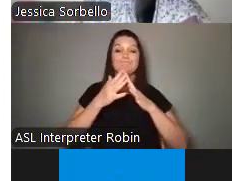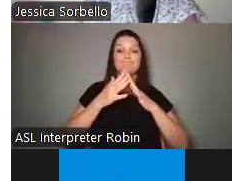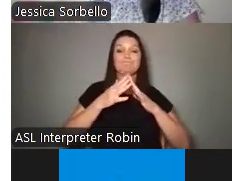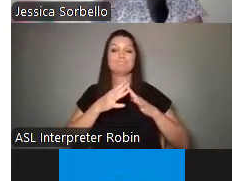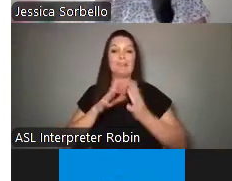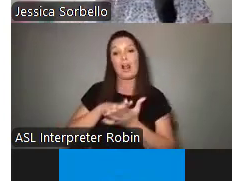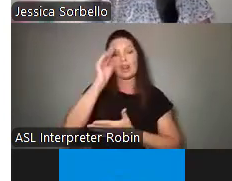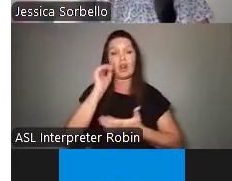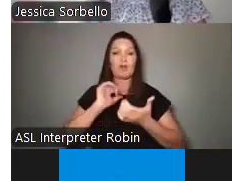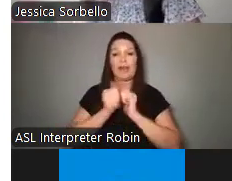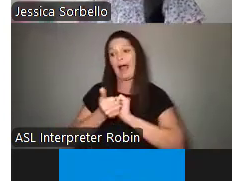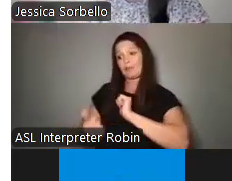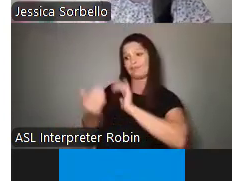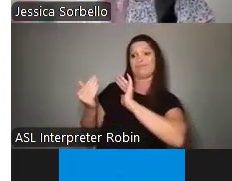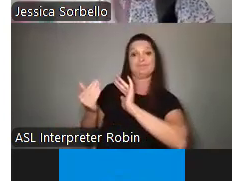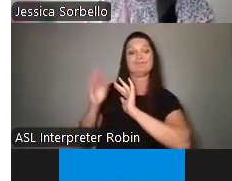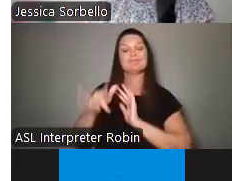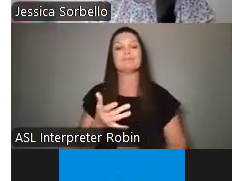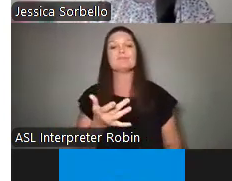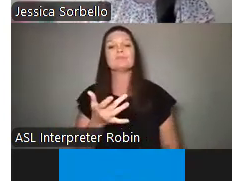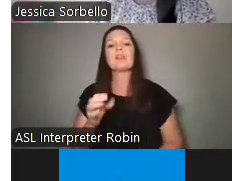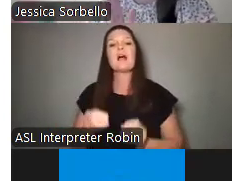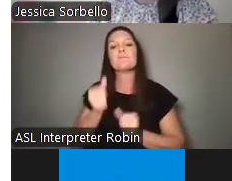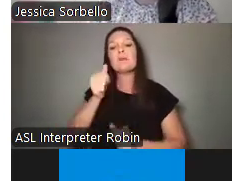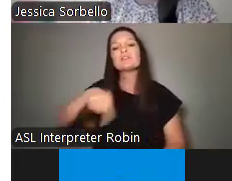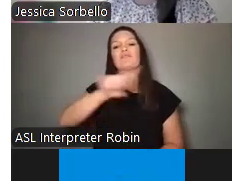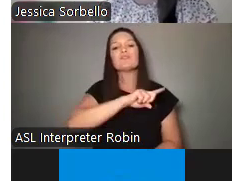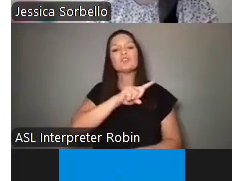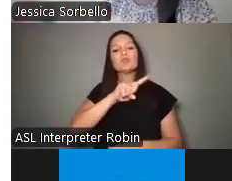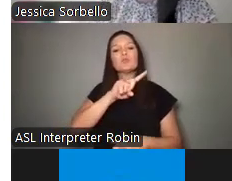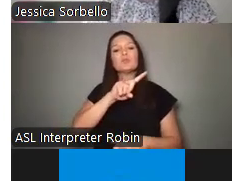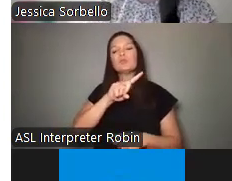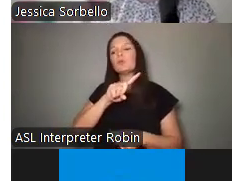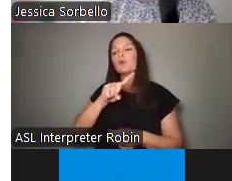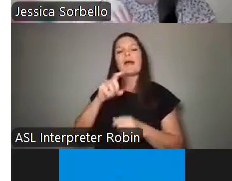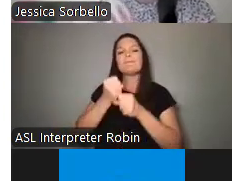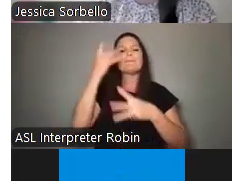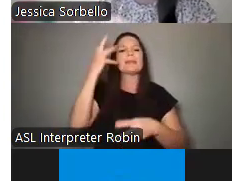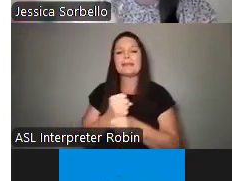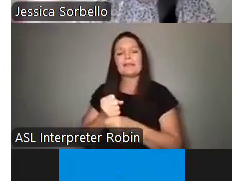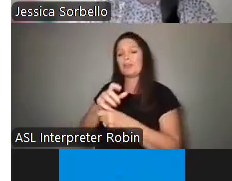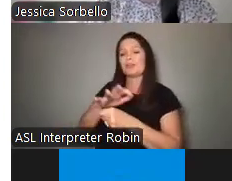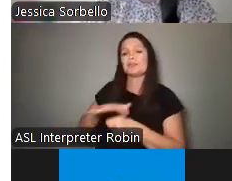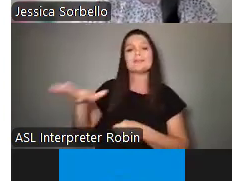that's what our clients need. But, really kind of retraining ourselves